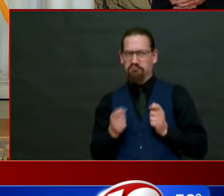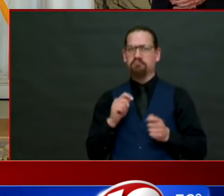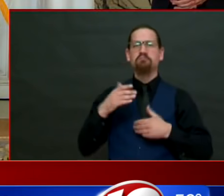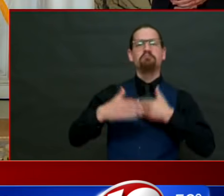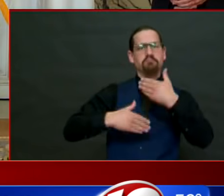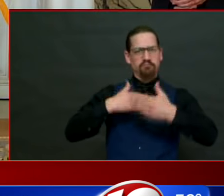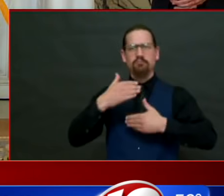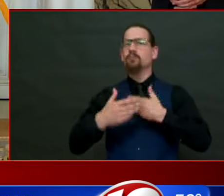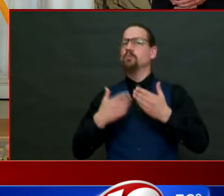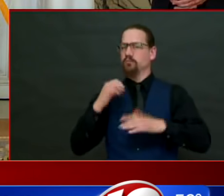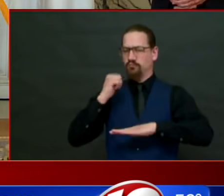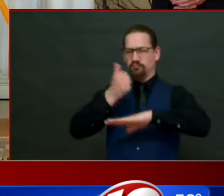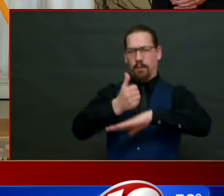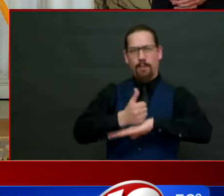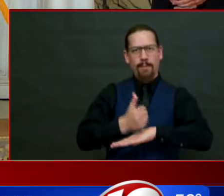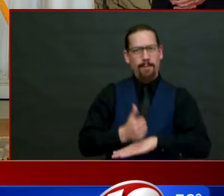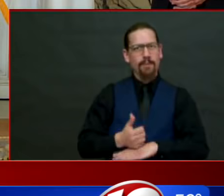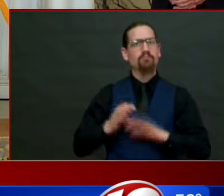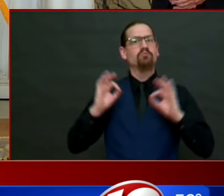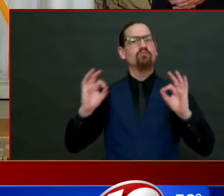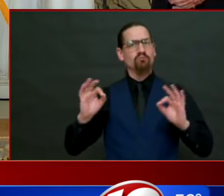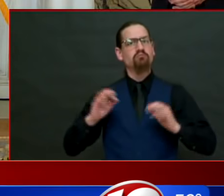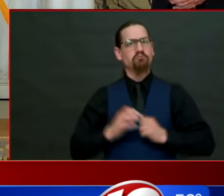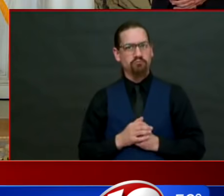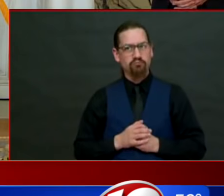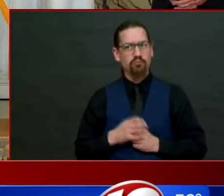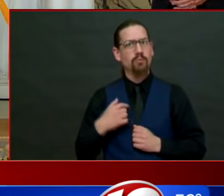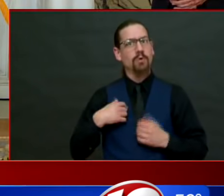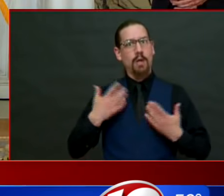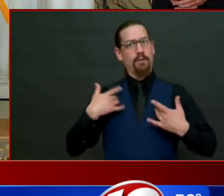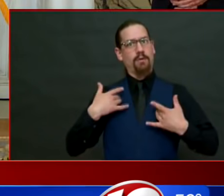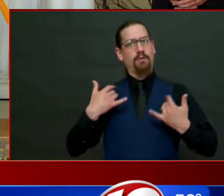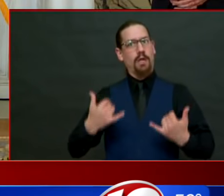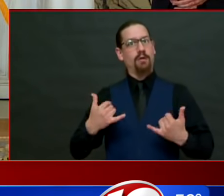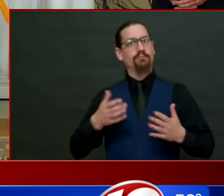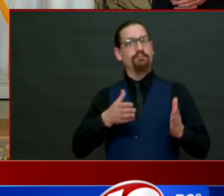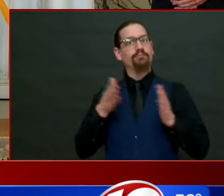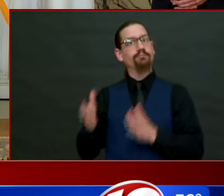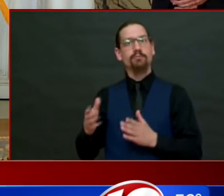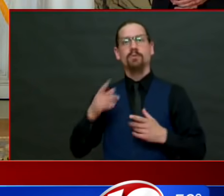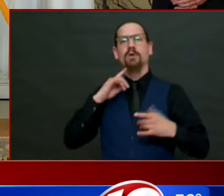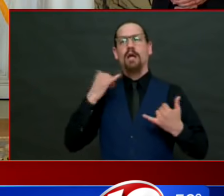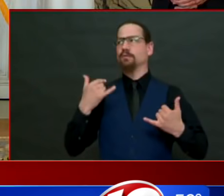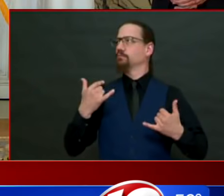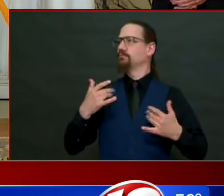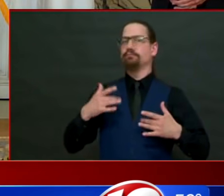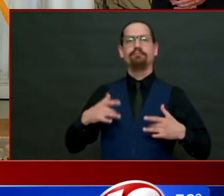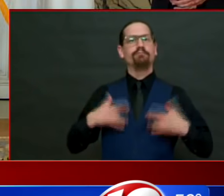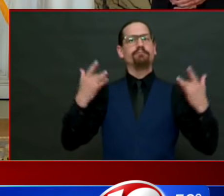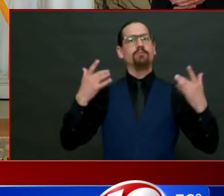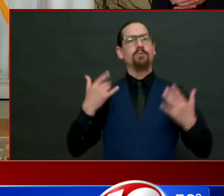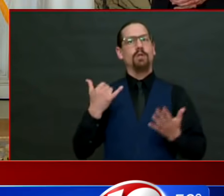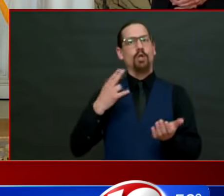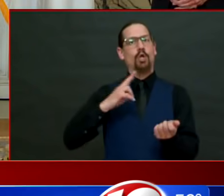LISTEN. ON A HAPPY NOTE, TODAY MARKS THE